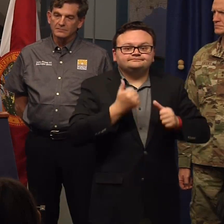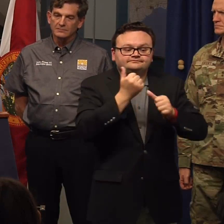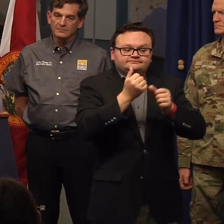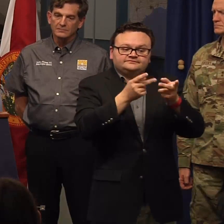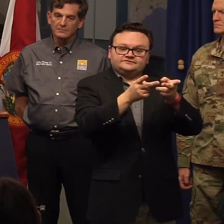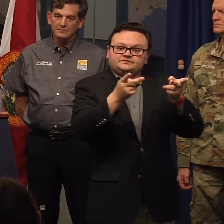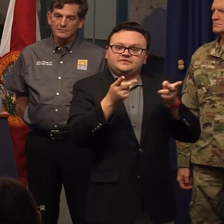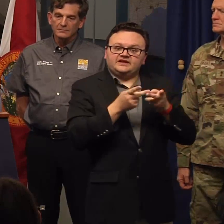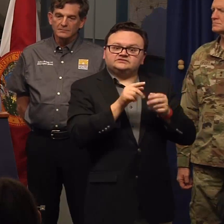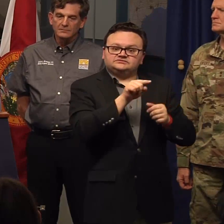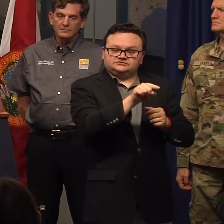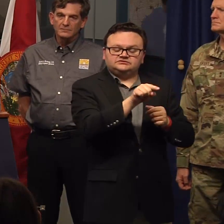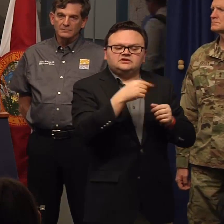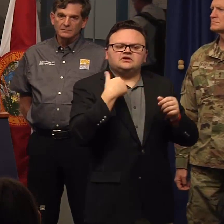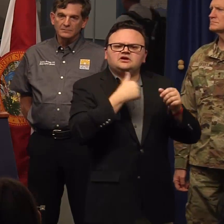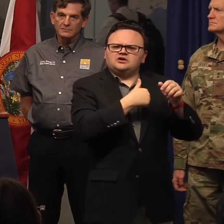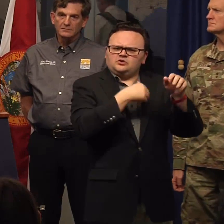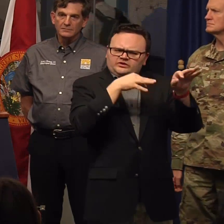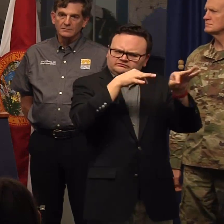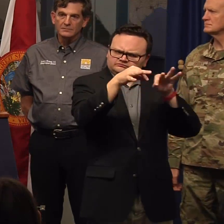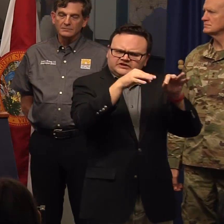WE ARE SUPPORTING THOSE